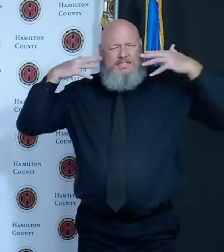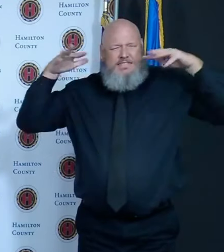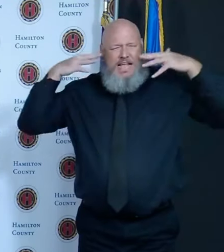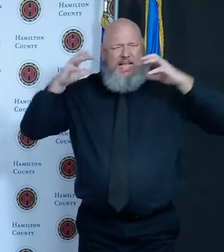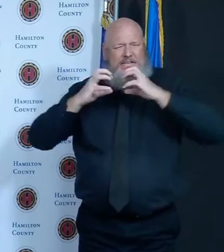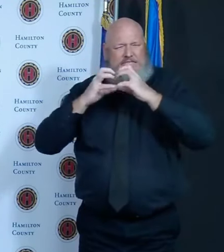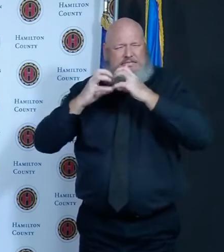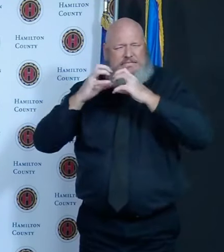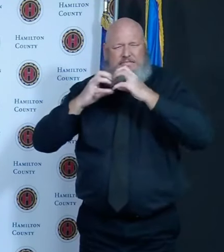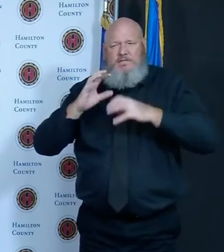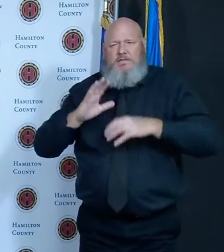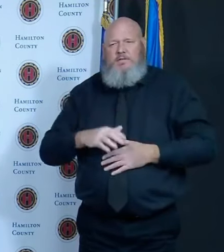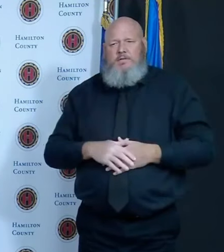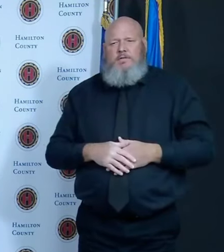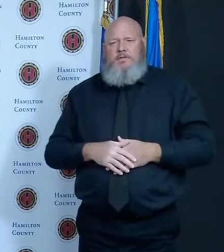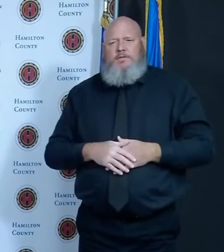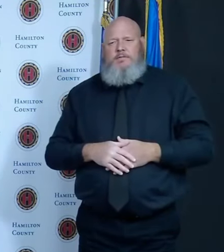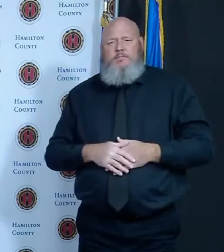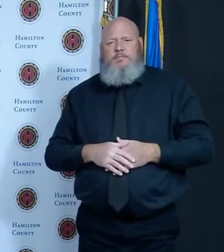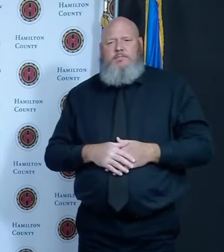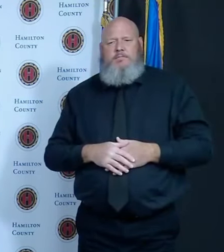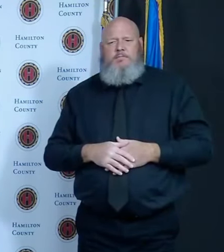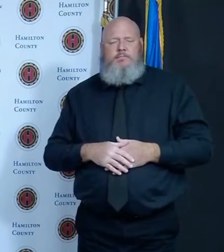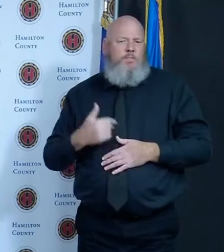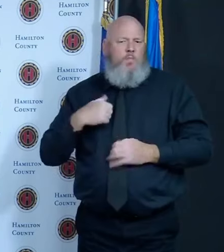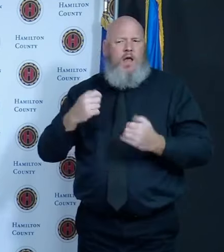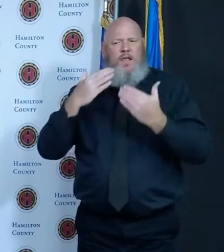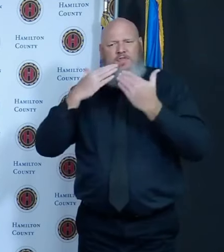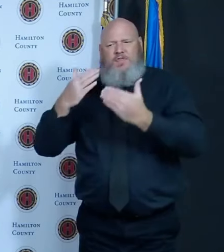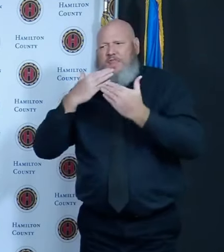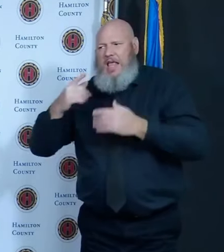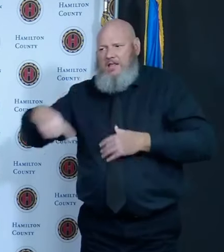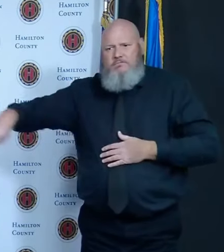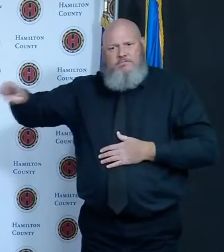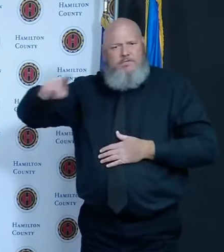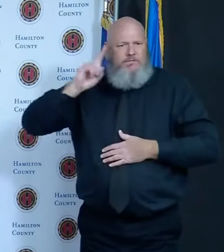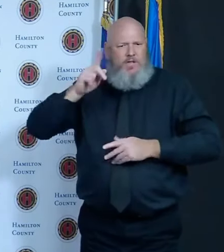flowing which we have learned very quickly how quickly things change we